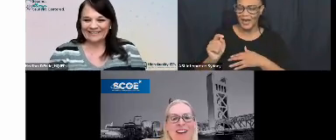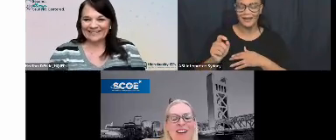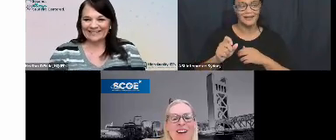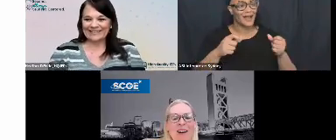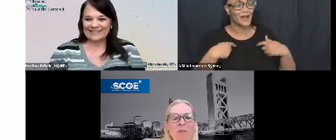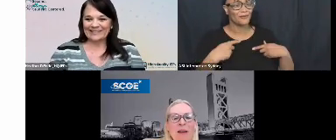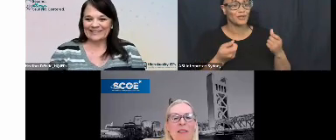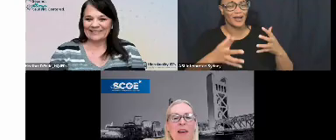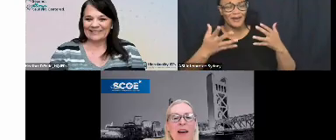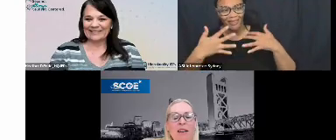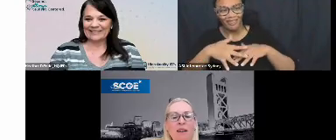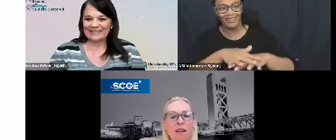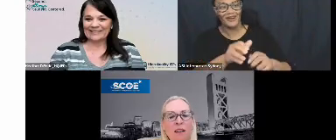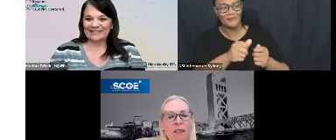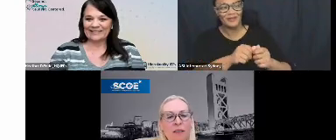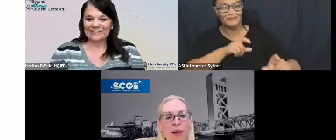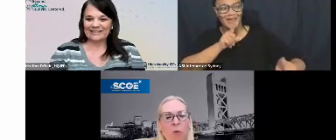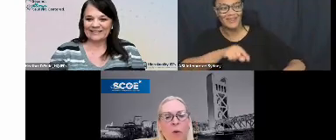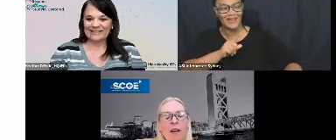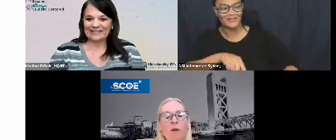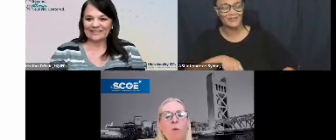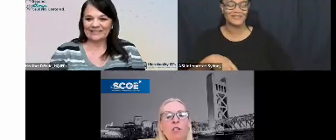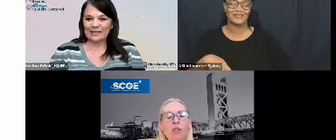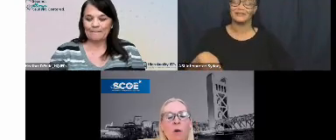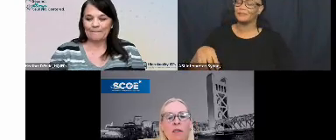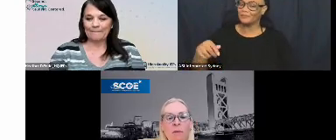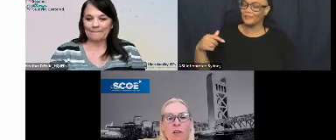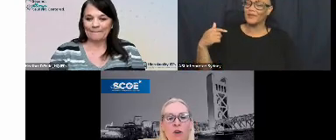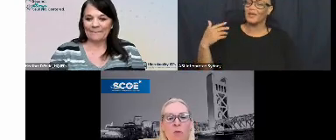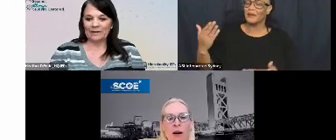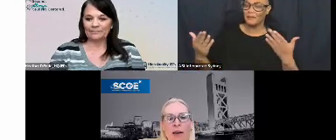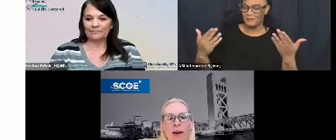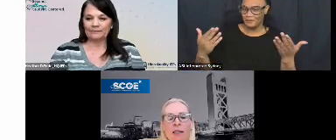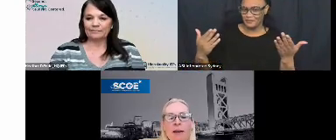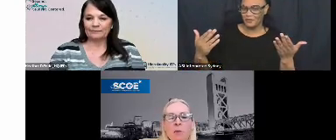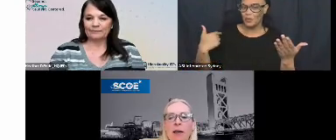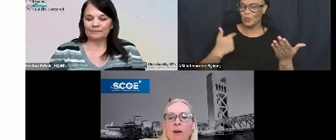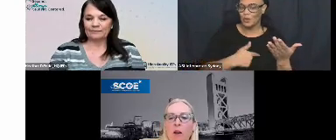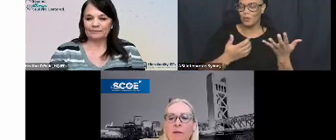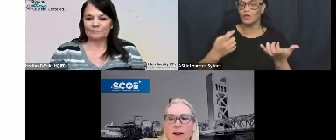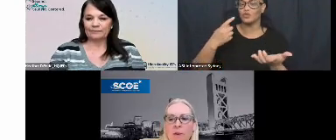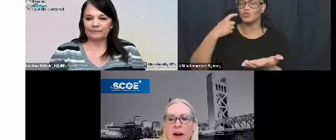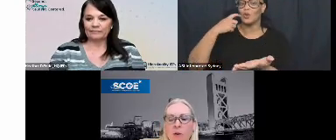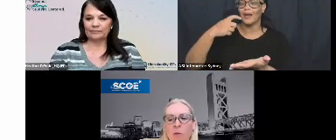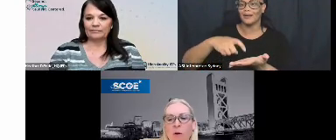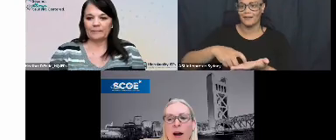Yeah. Um that that we we just wanted to make sure to recognize because we get a lot of feedback when